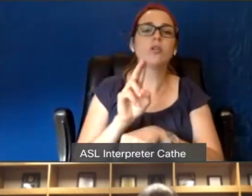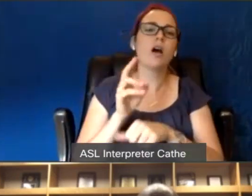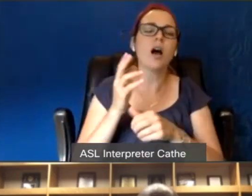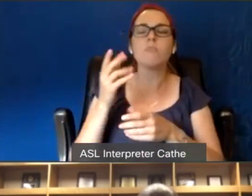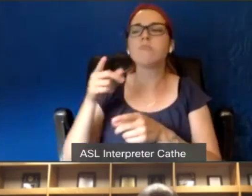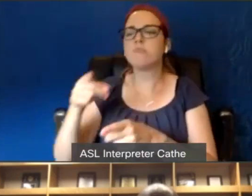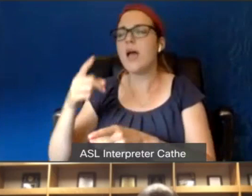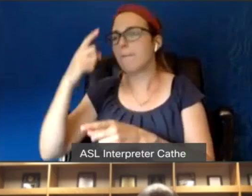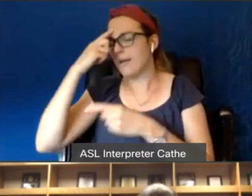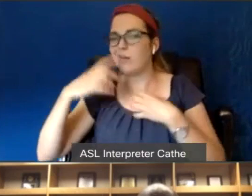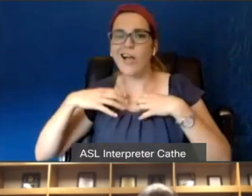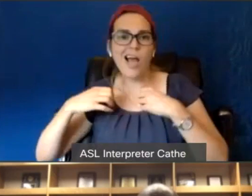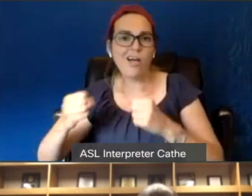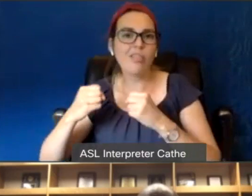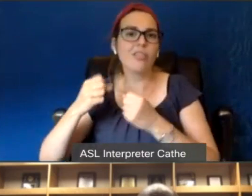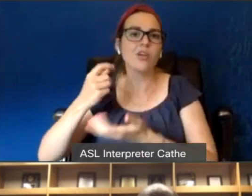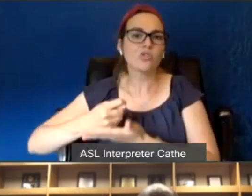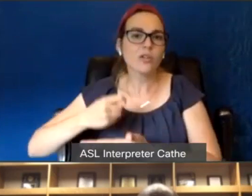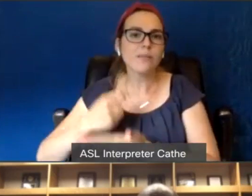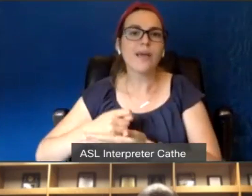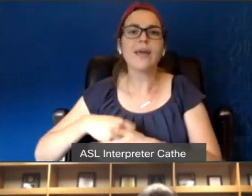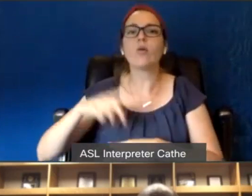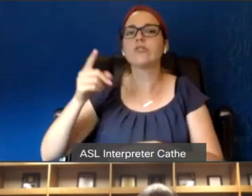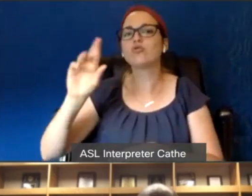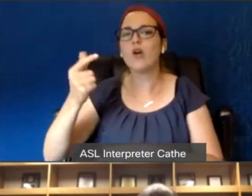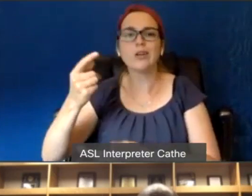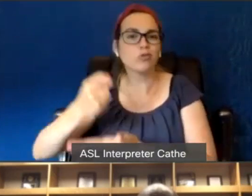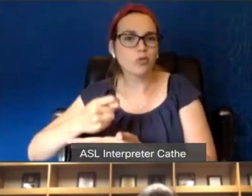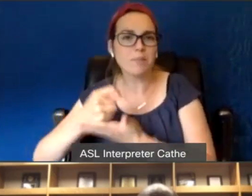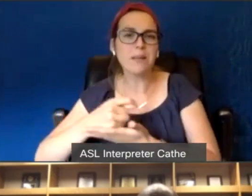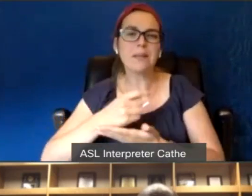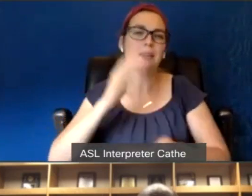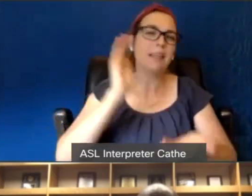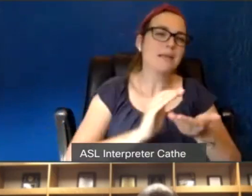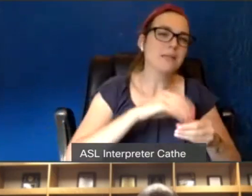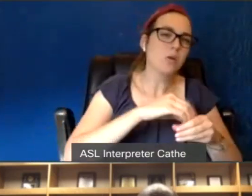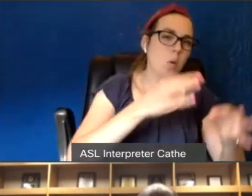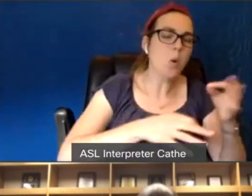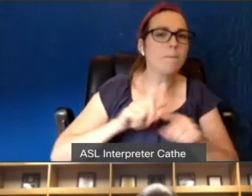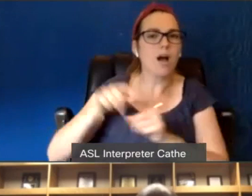greater medication compliance when there are these automatic check-ins with observed administration.